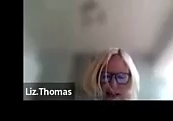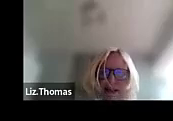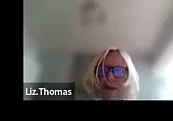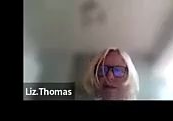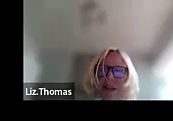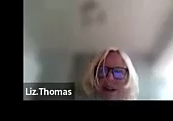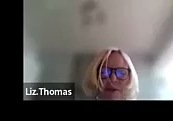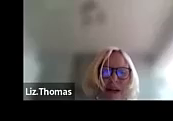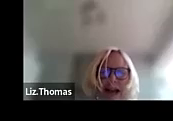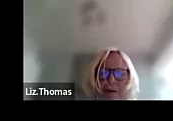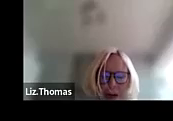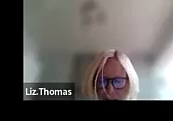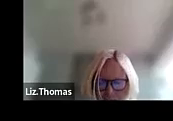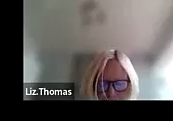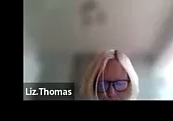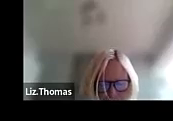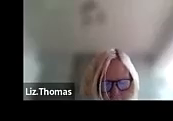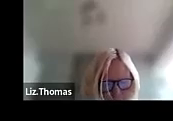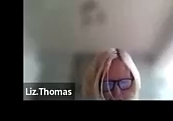Liz, if I don't do it. Now, I'm never going to do it.